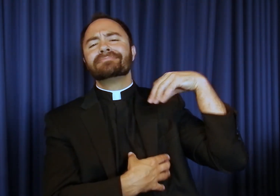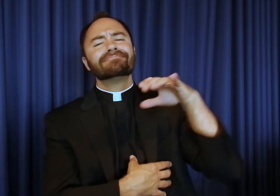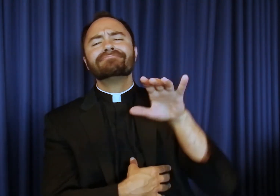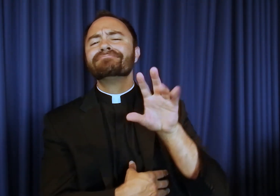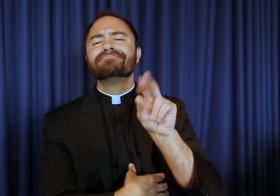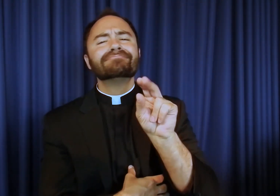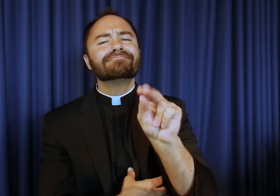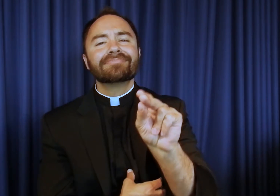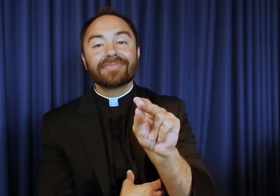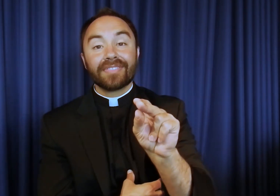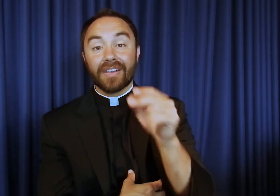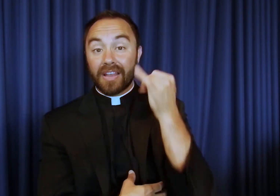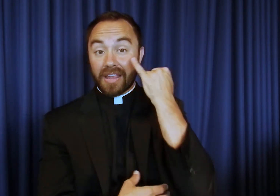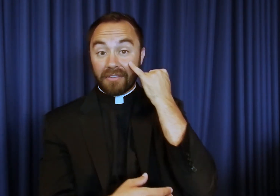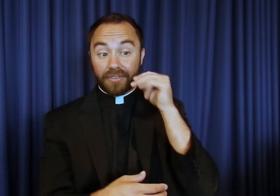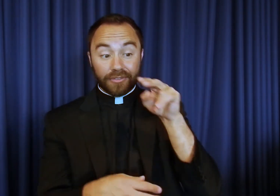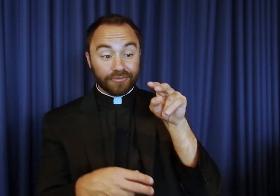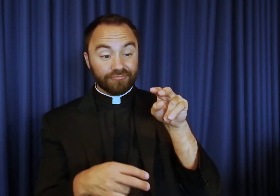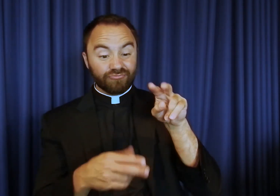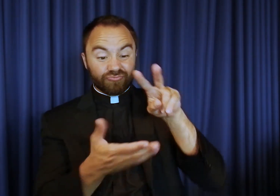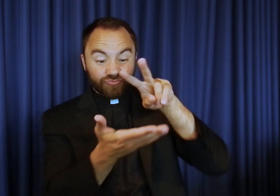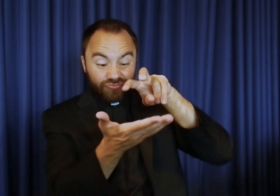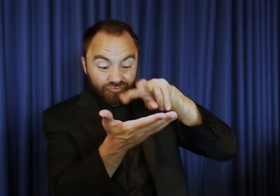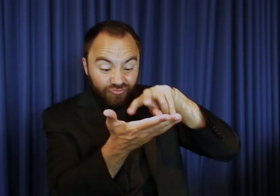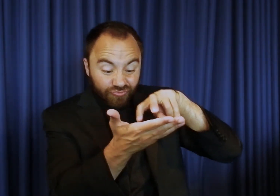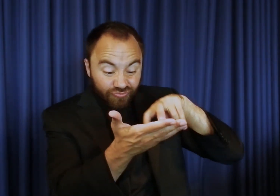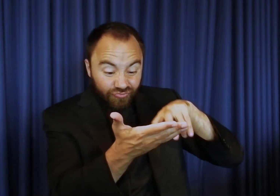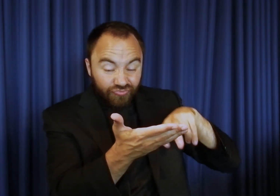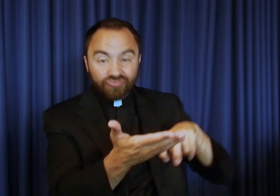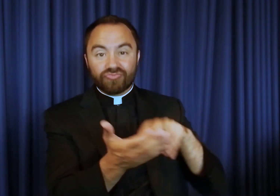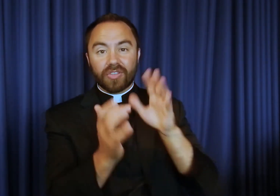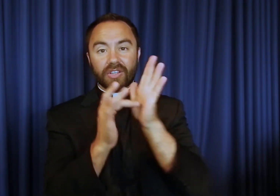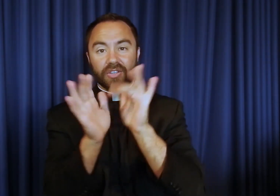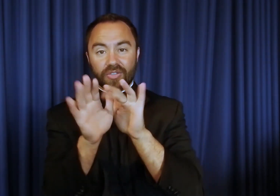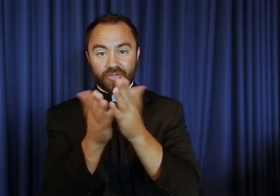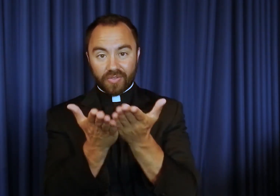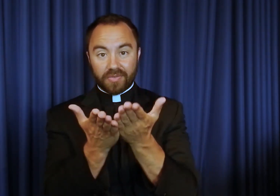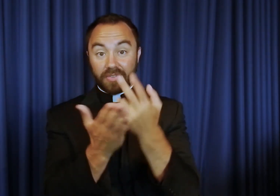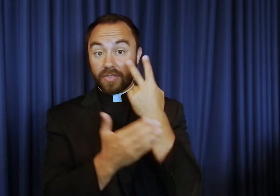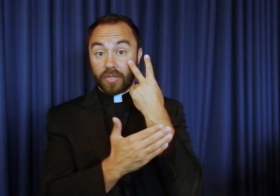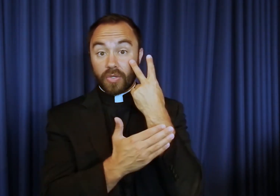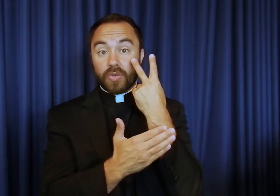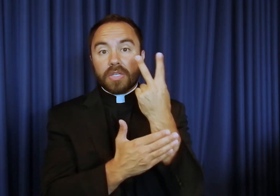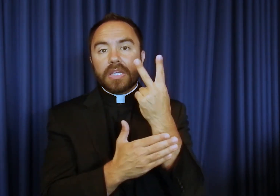on grapes in a very leisurely way but the reality is no. I mean if you scour